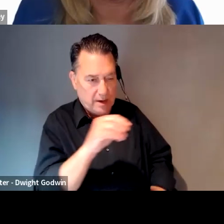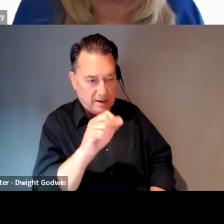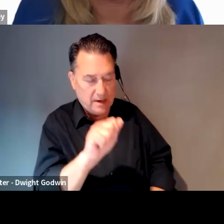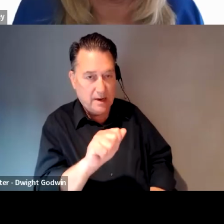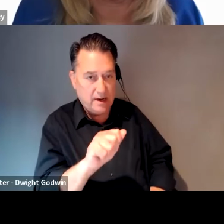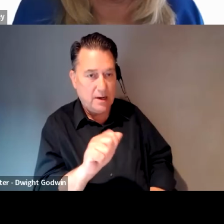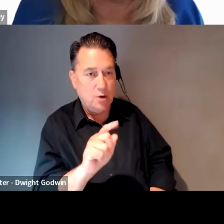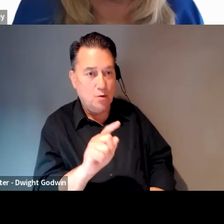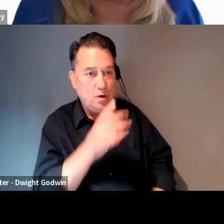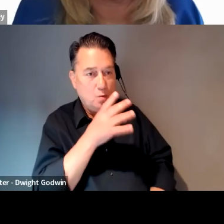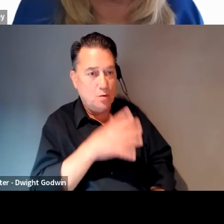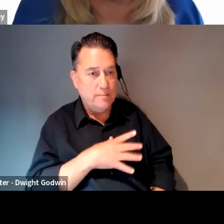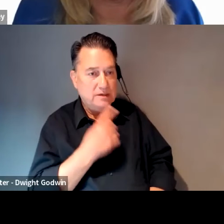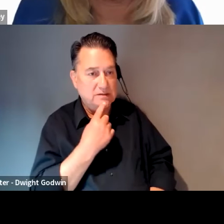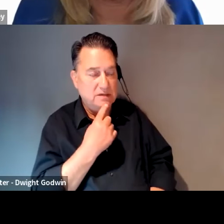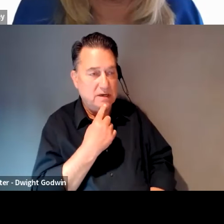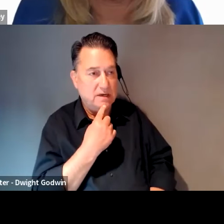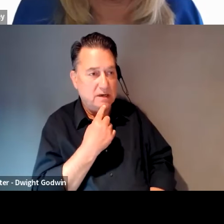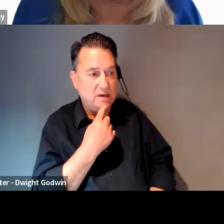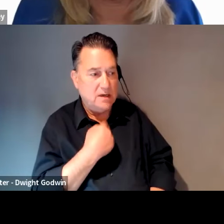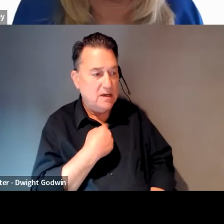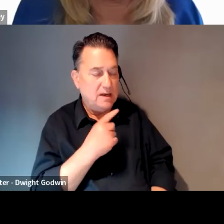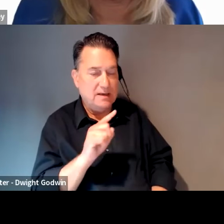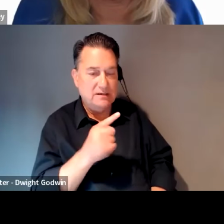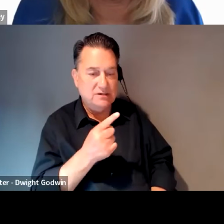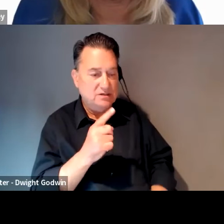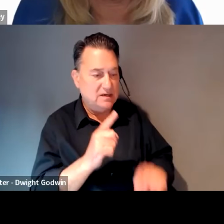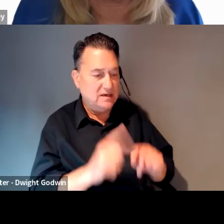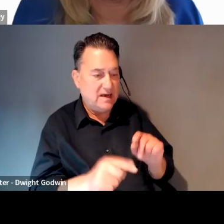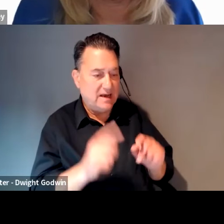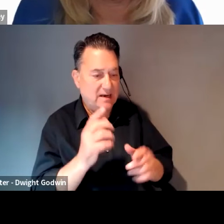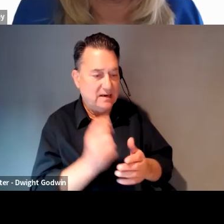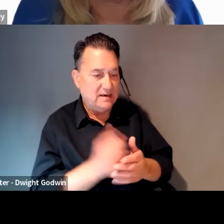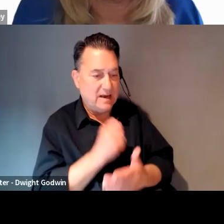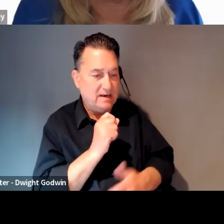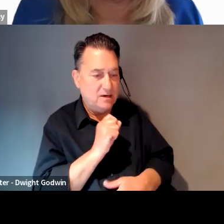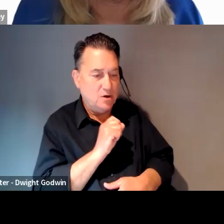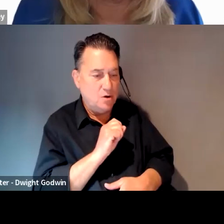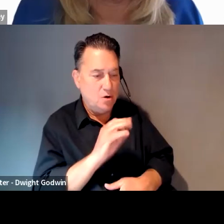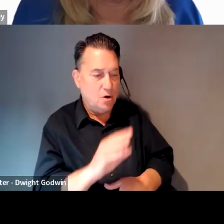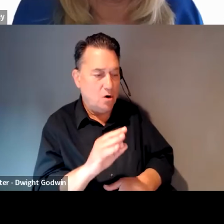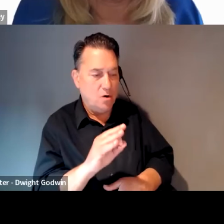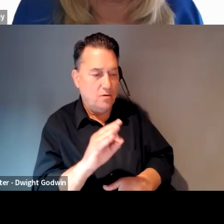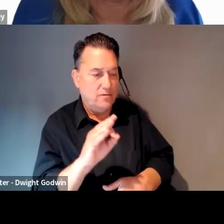where a woman is saying that just can't get off a dime to get started on this.